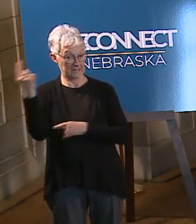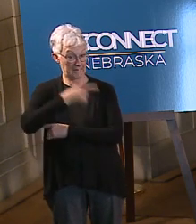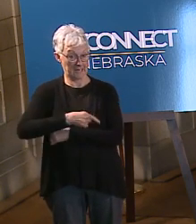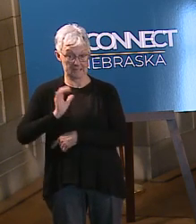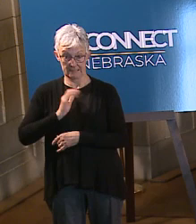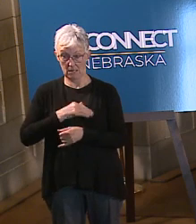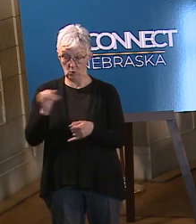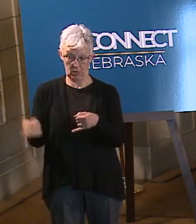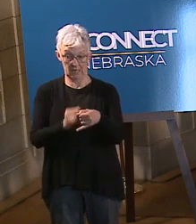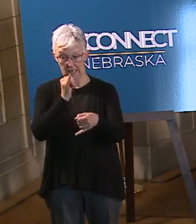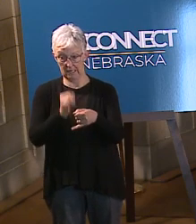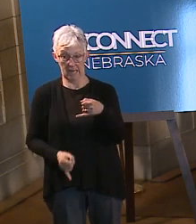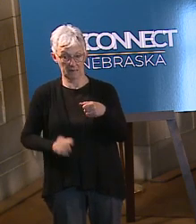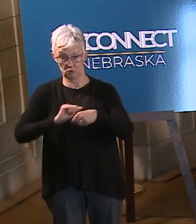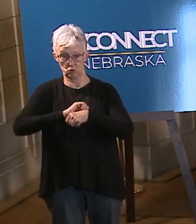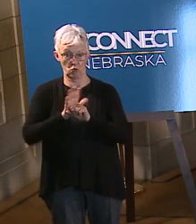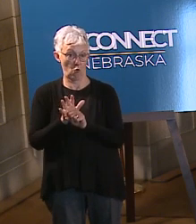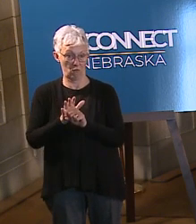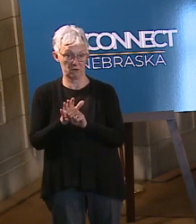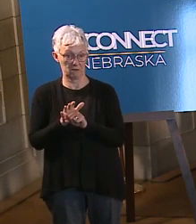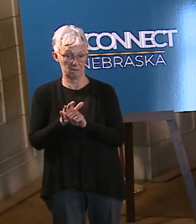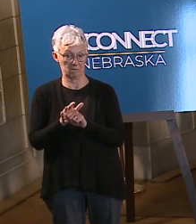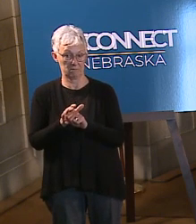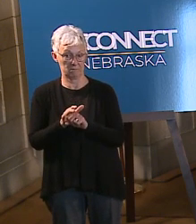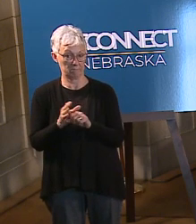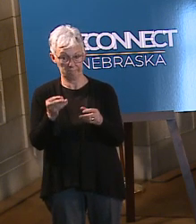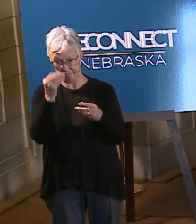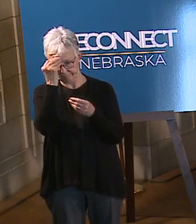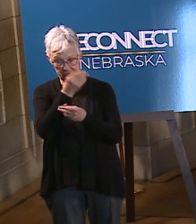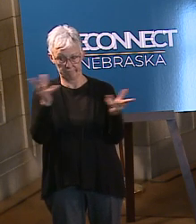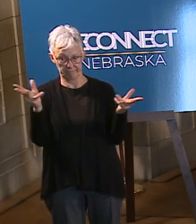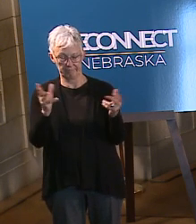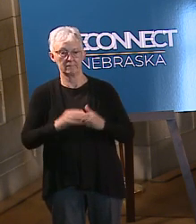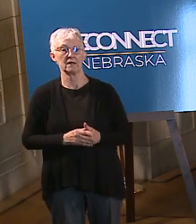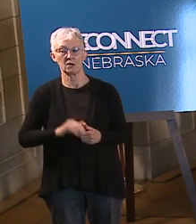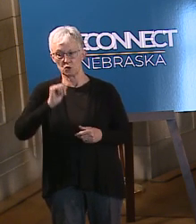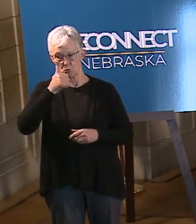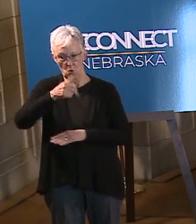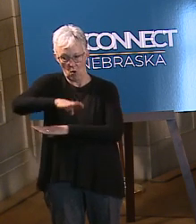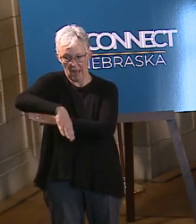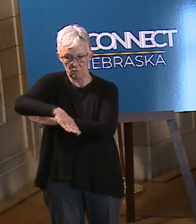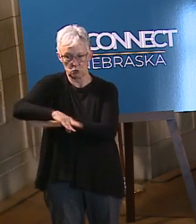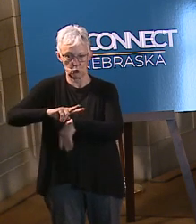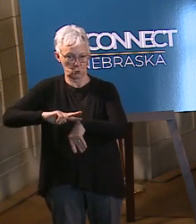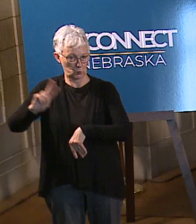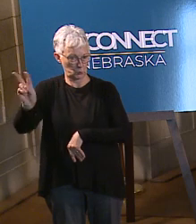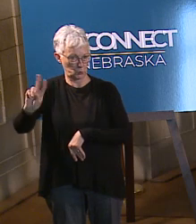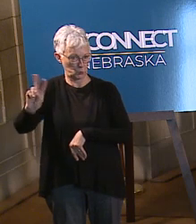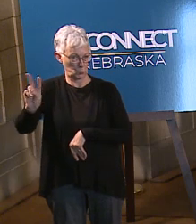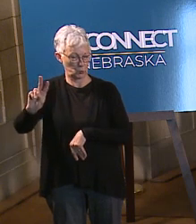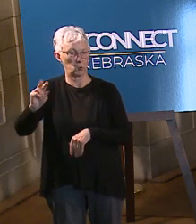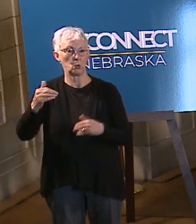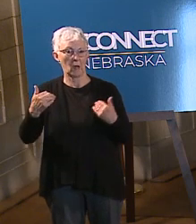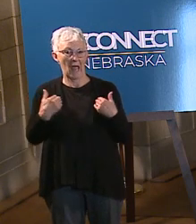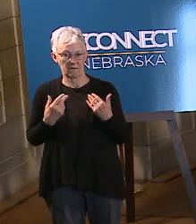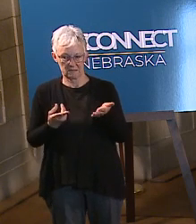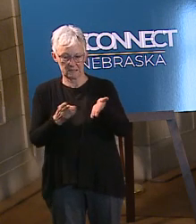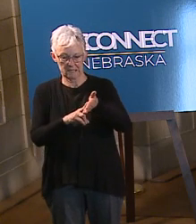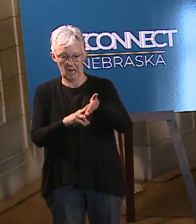VACCINE PASSPORTS. AND ALSO NOTE, THIS IS OUR LAST COVID BRIEFING, YAY, AND